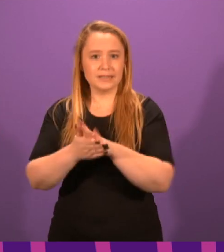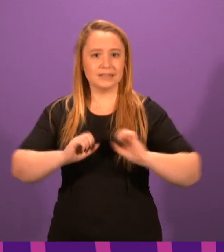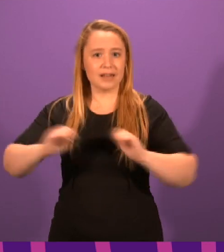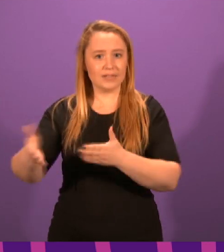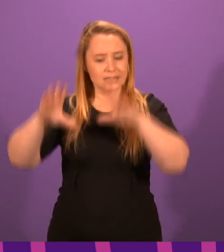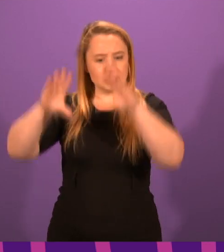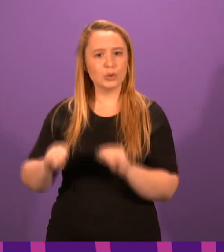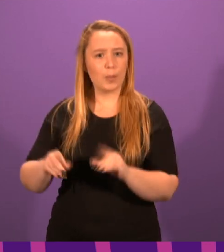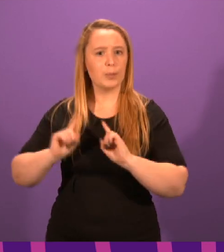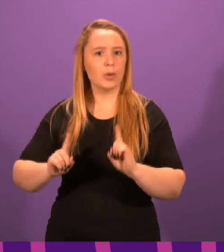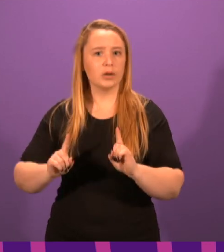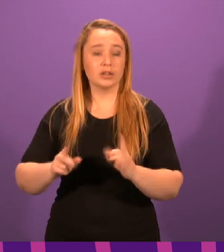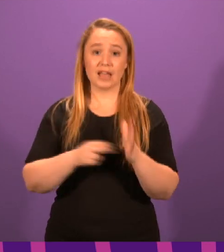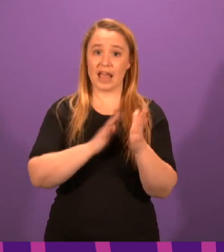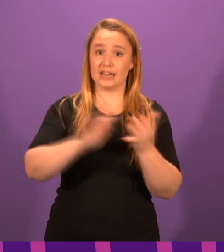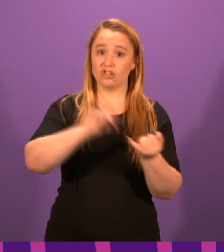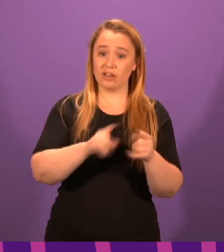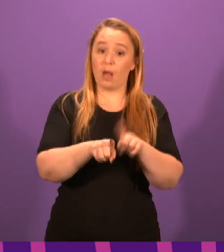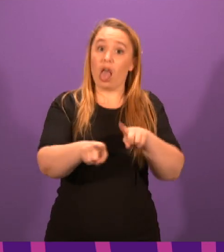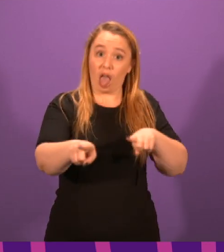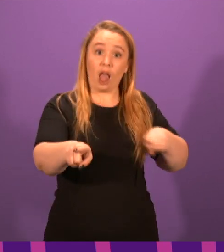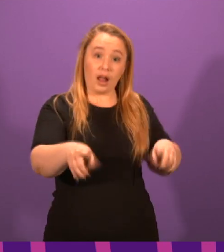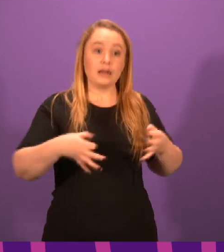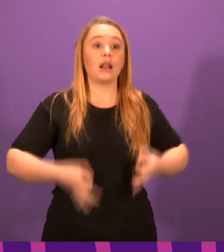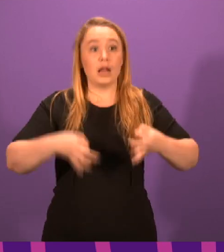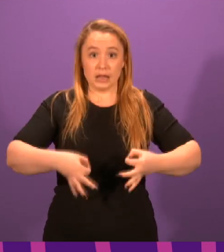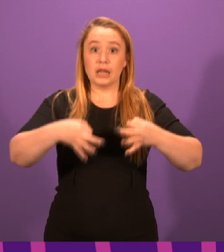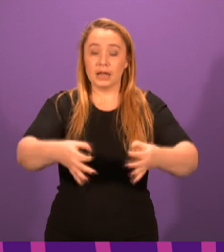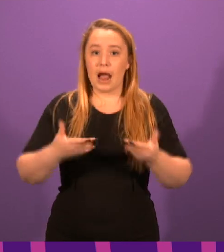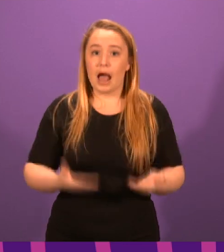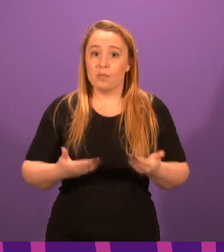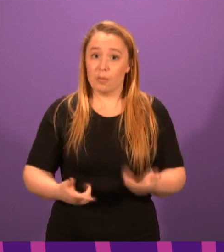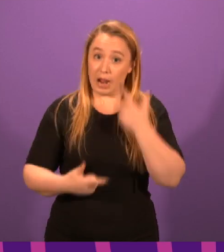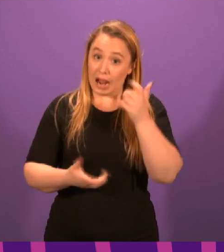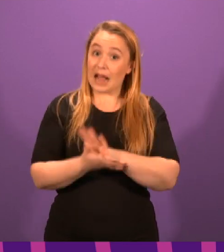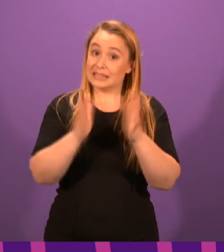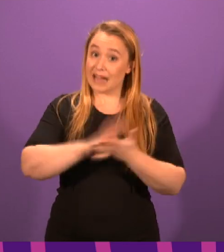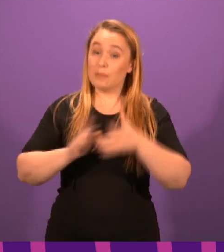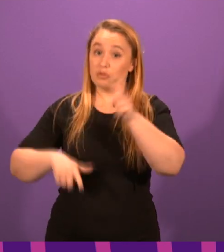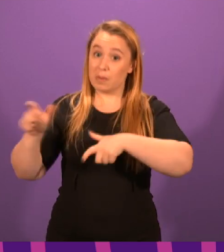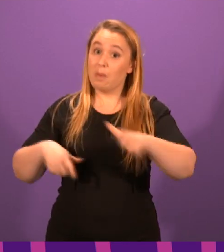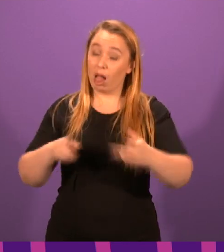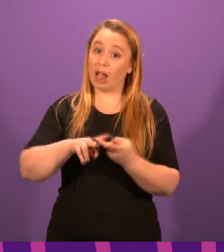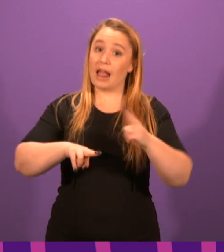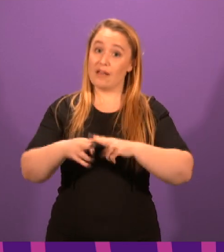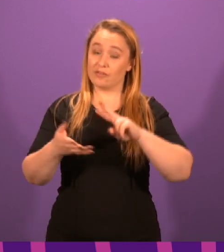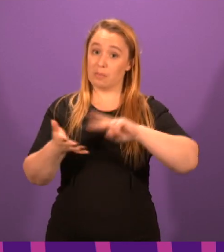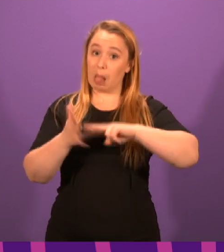given the existing NHS backlog and the fact that we all know about the incredible damage that can result from cancelling planned operations?